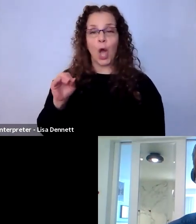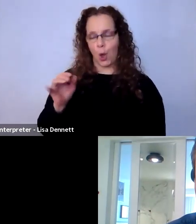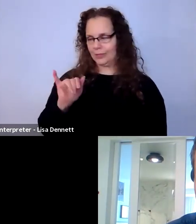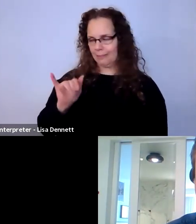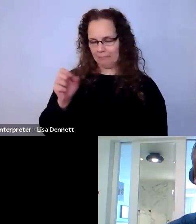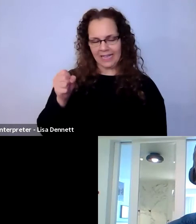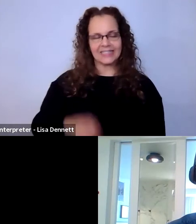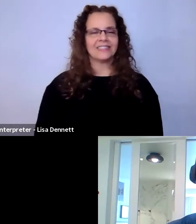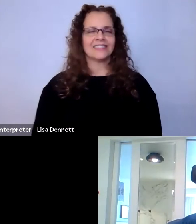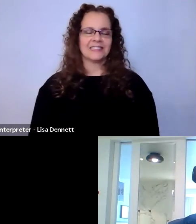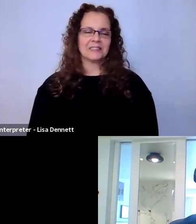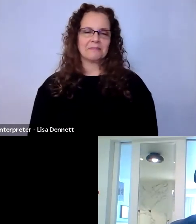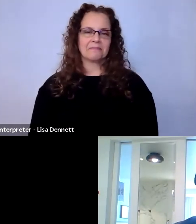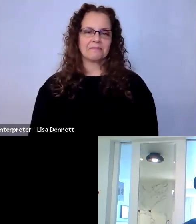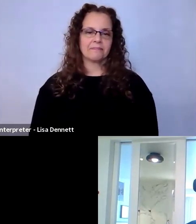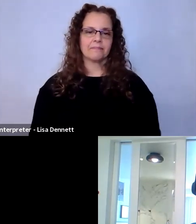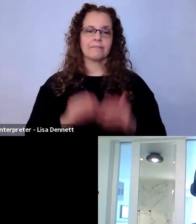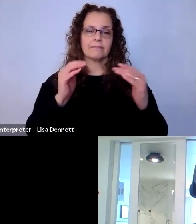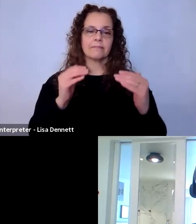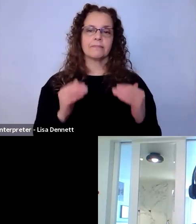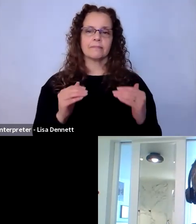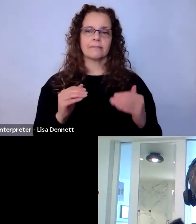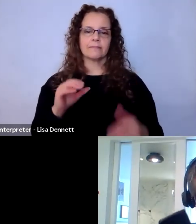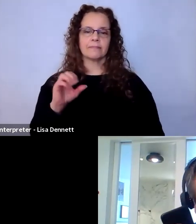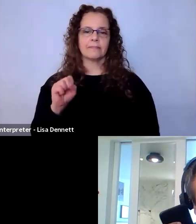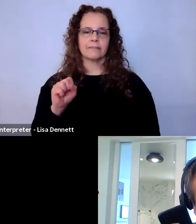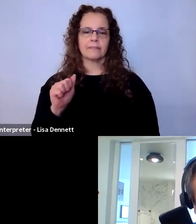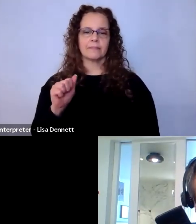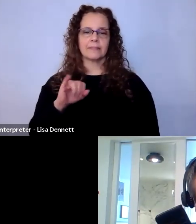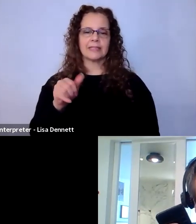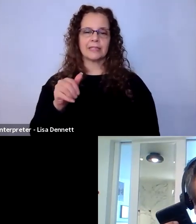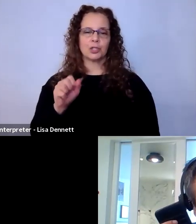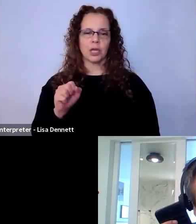Joe Devon: Yes, then we have send us send the who does the follow up, is